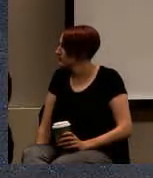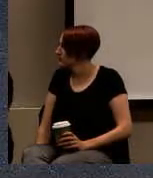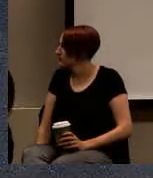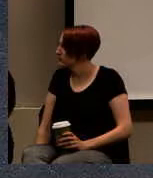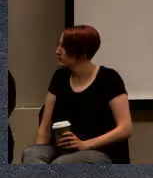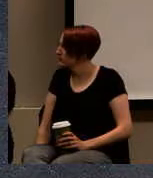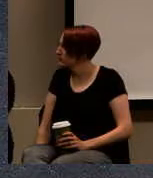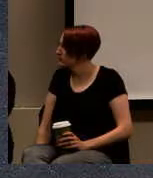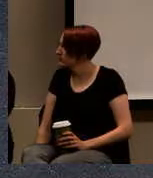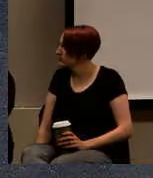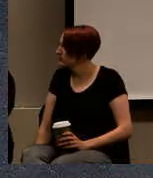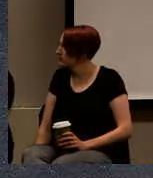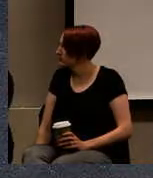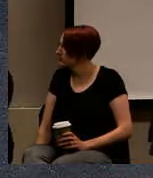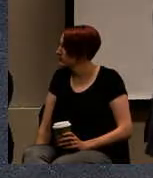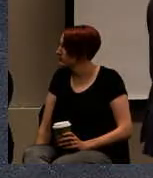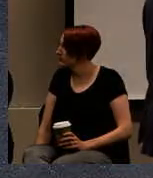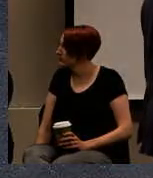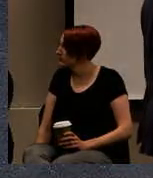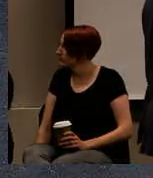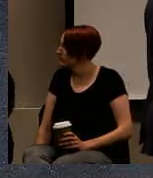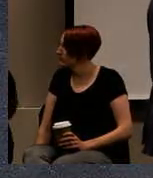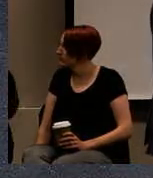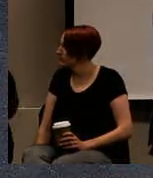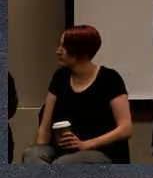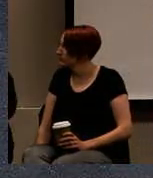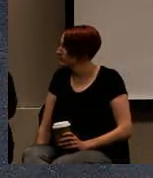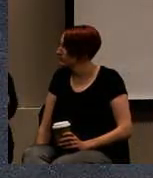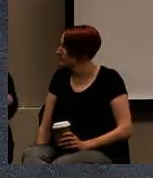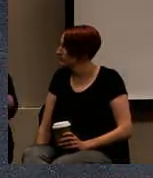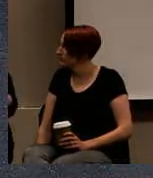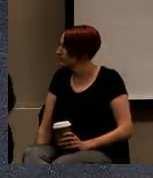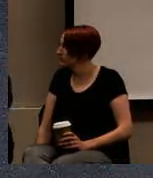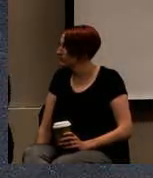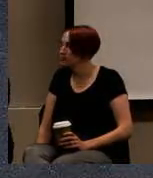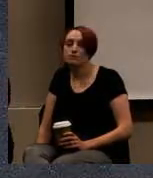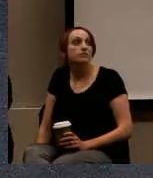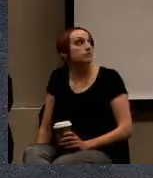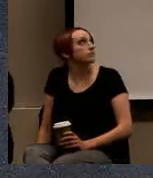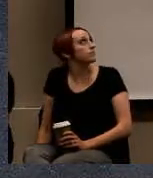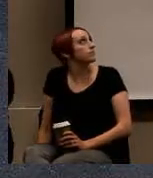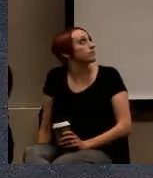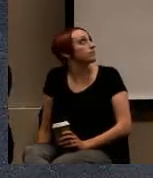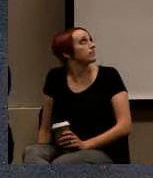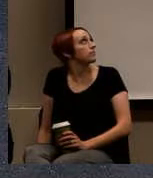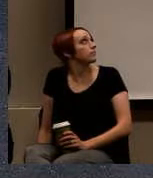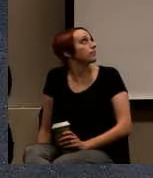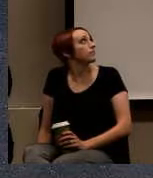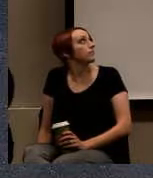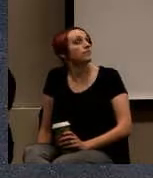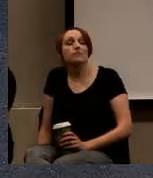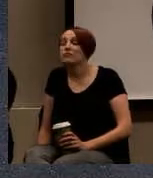How exactly does aging affect driving? There's resources on there for improving your driving skills.